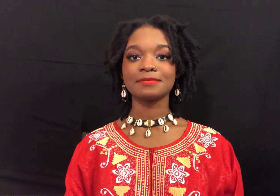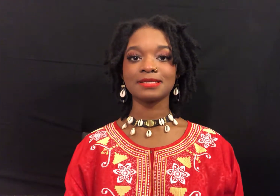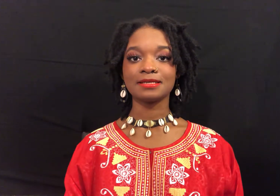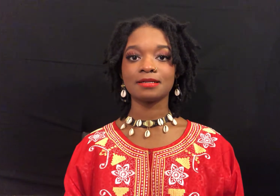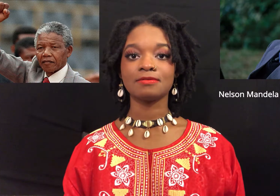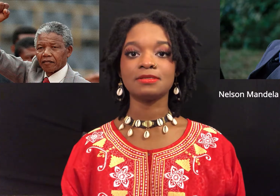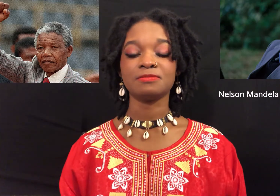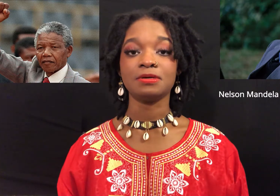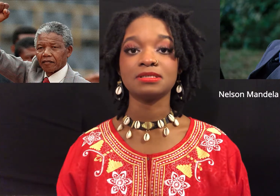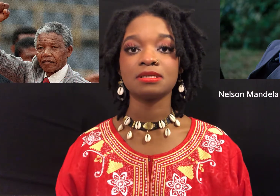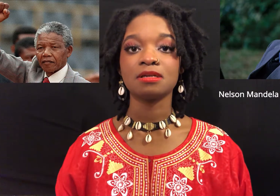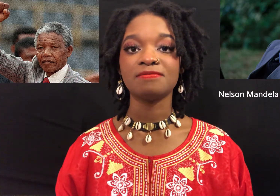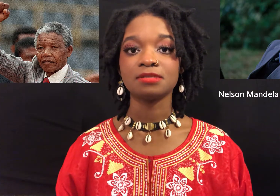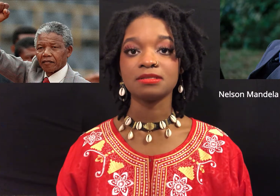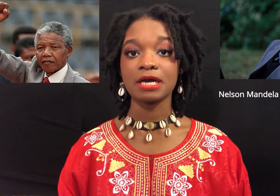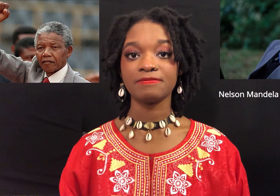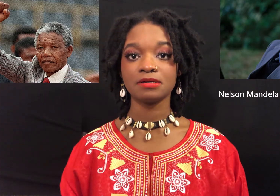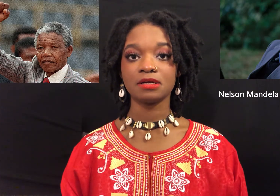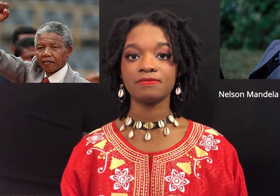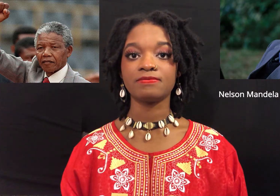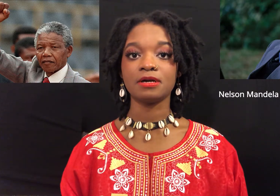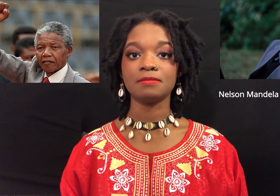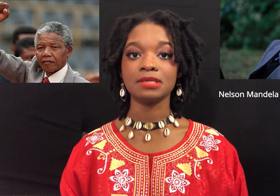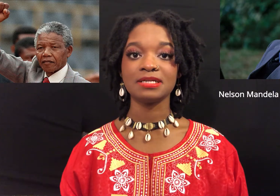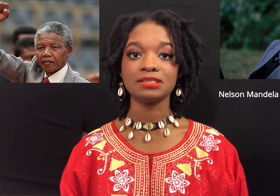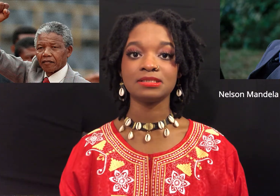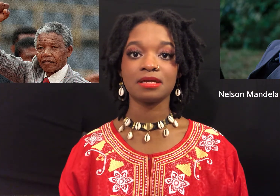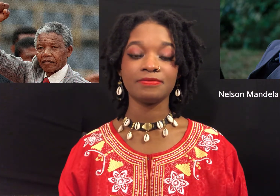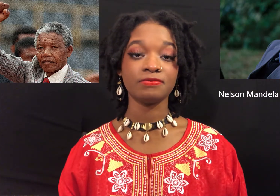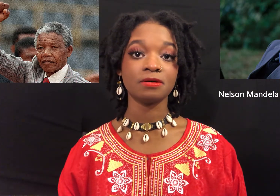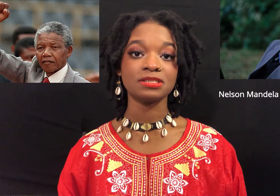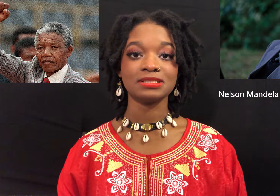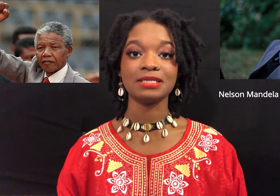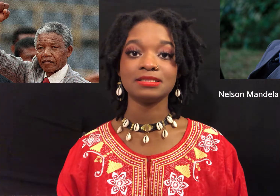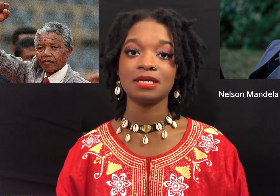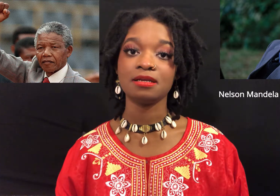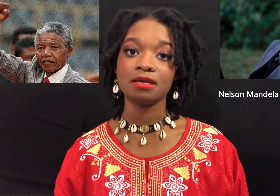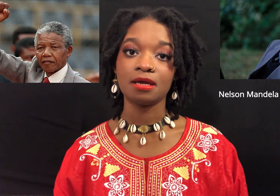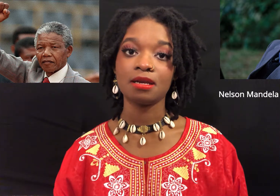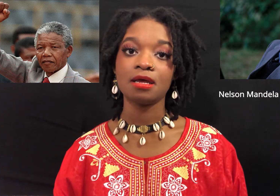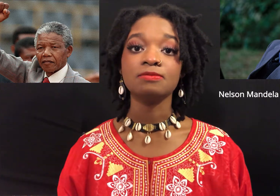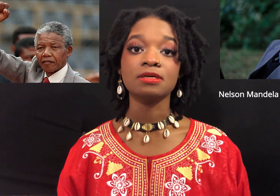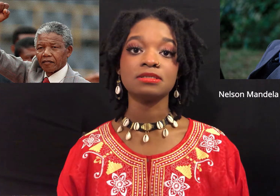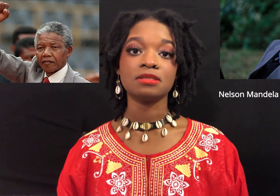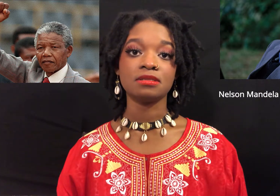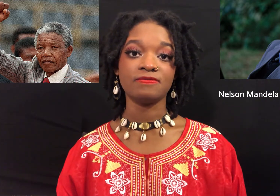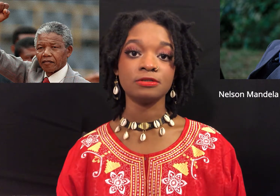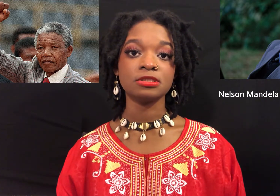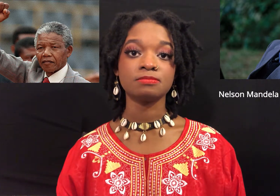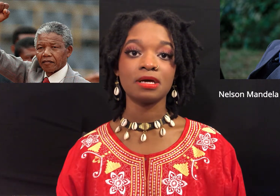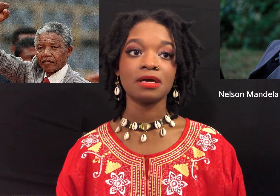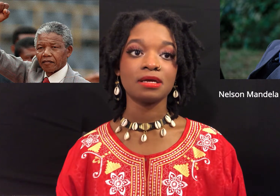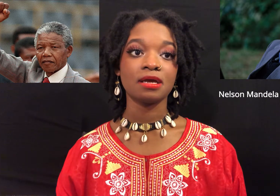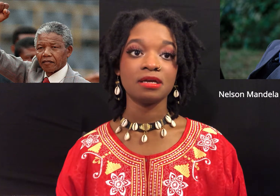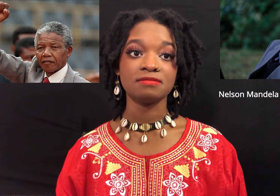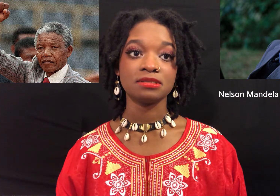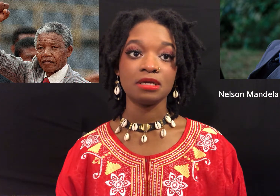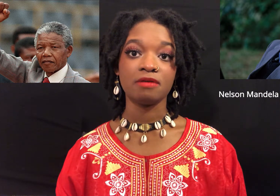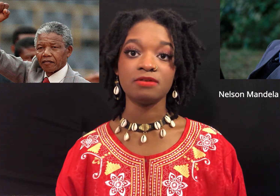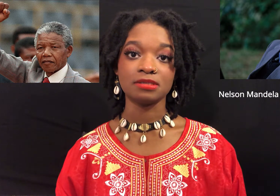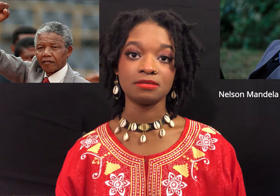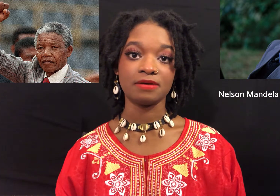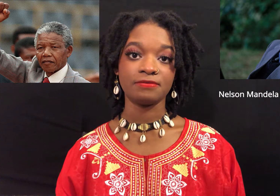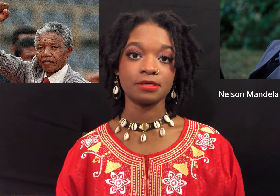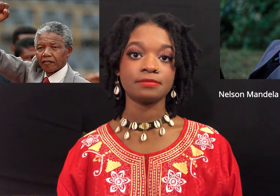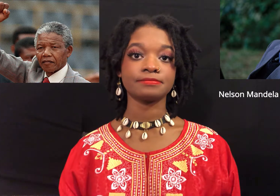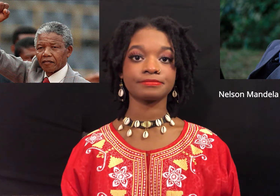Nelson Mandela was the President of South Africa from 1994-1999, he was the first black Head of State for South Africa.